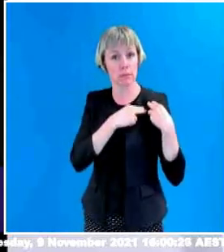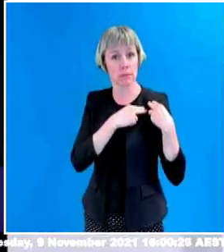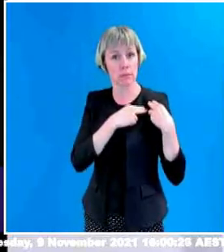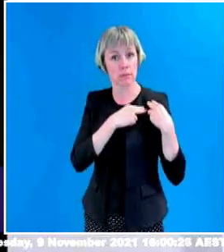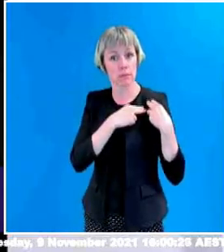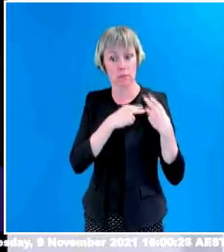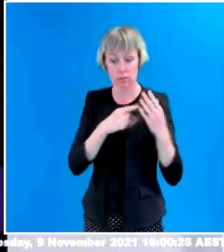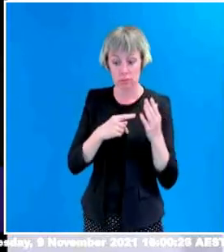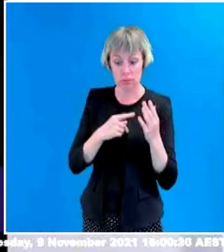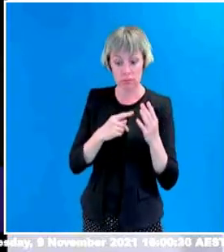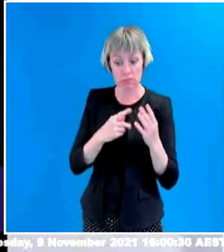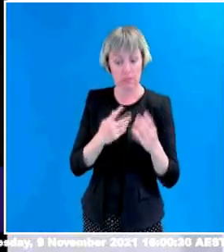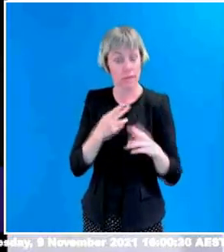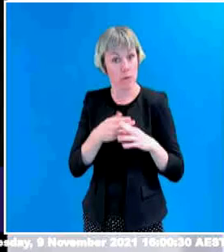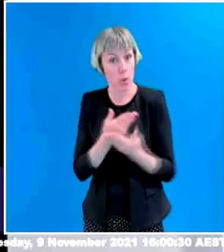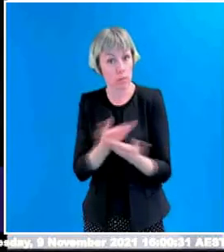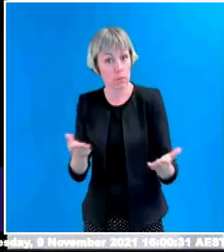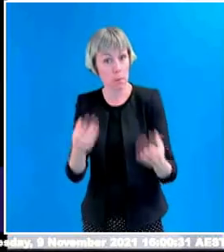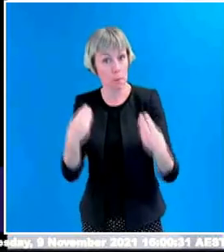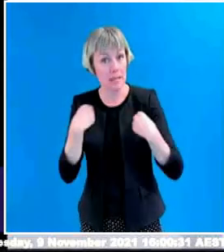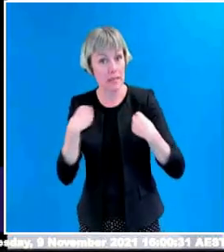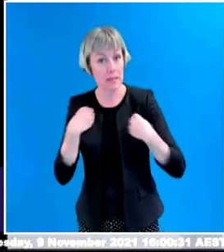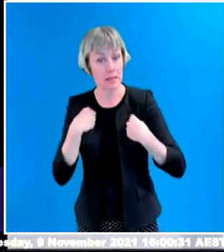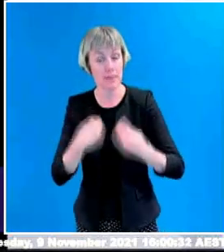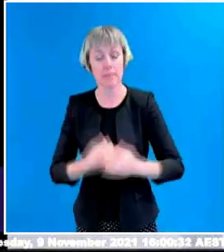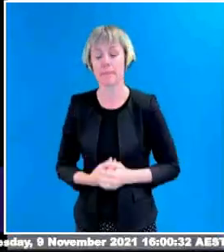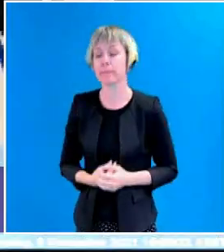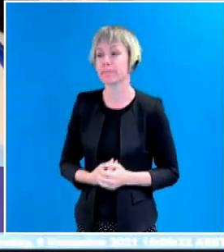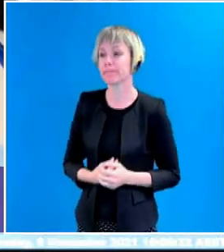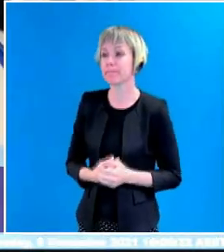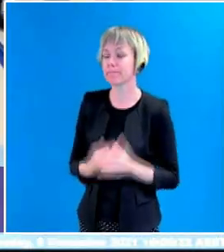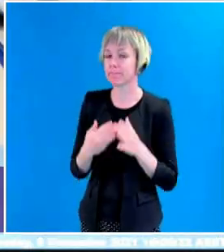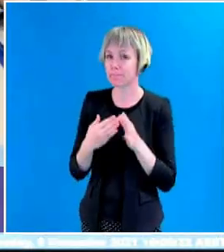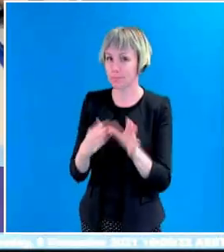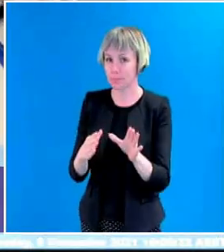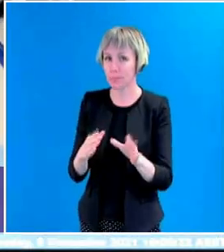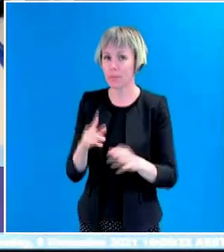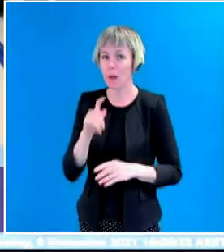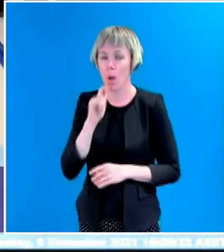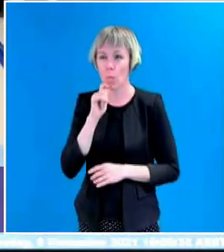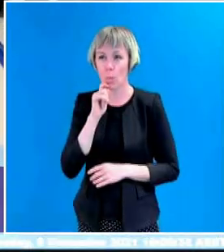No, so perhaps if I can come at those two questions in this way.